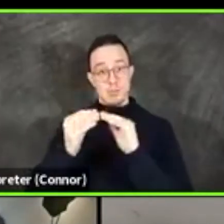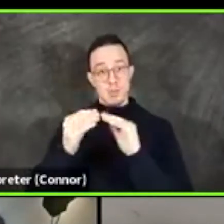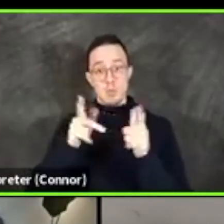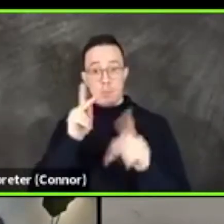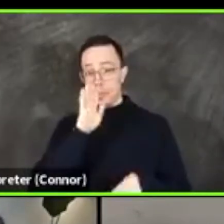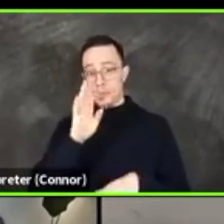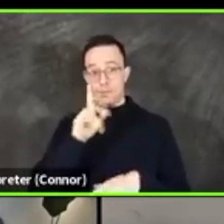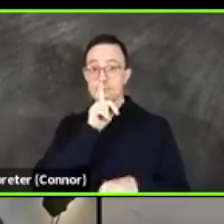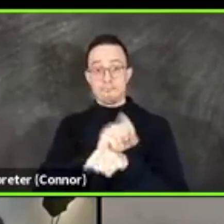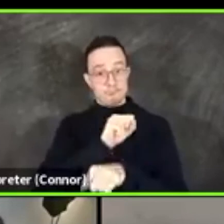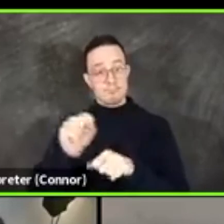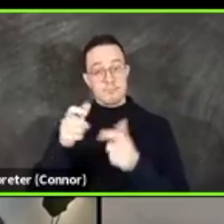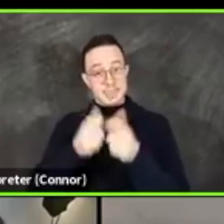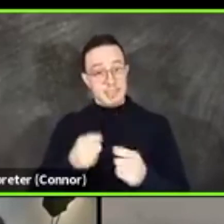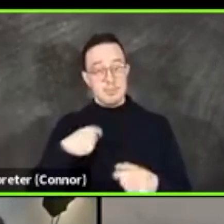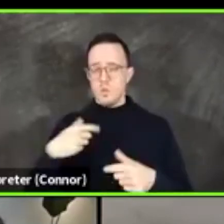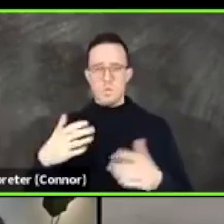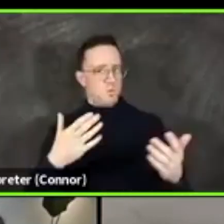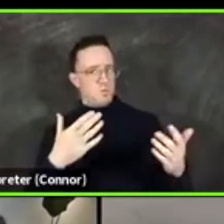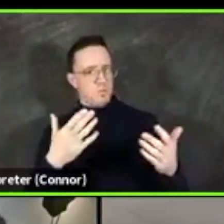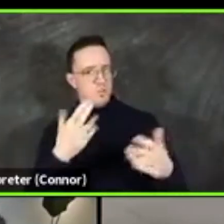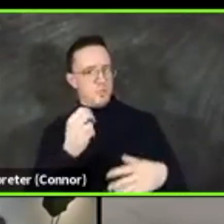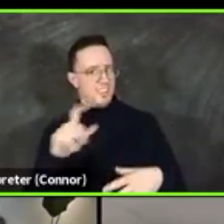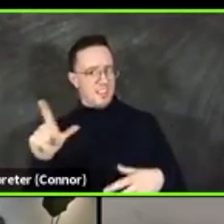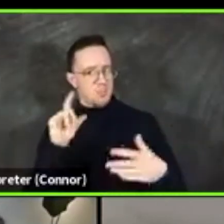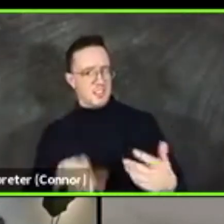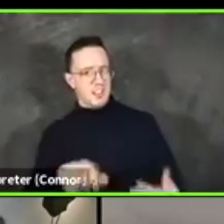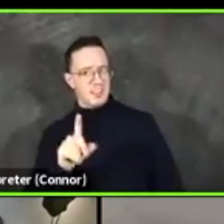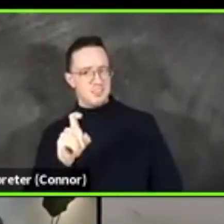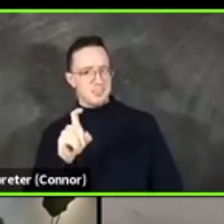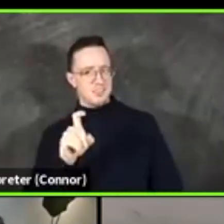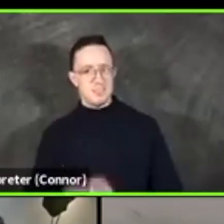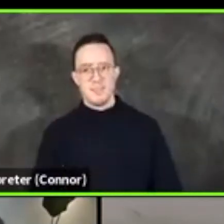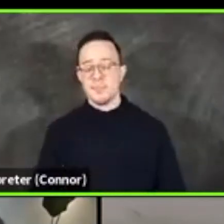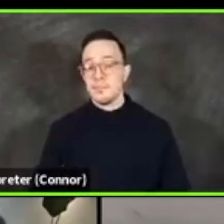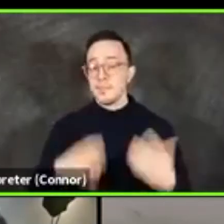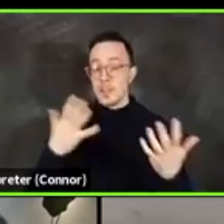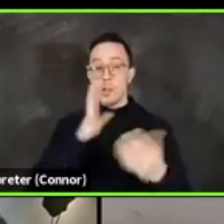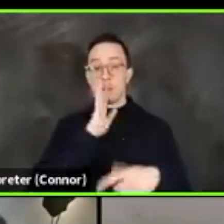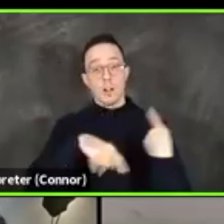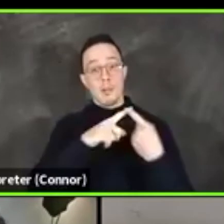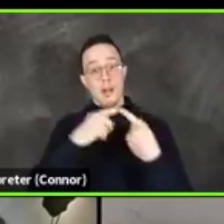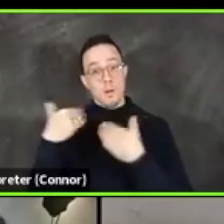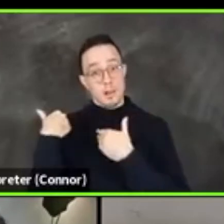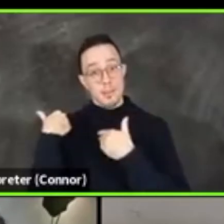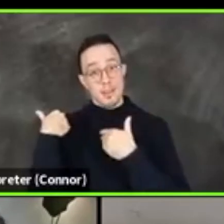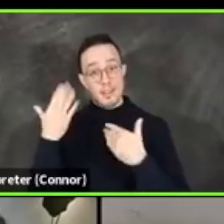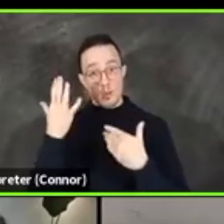AND I WANT TO TALK ABOUT ACCOUNTABILITY, AND, YOU KNOW, I HAVE MANY DIFFERENT PEOPLE ON,